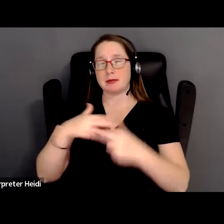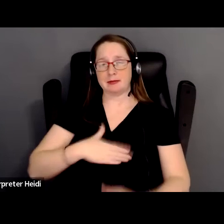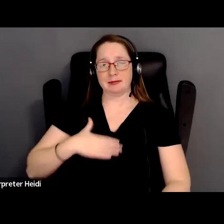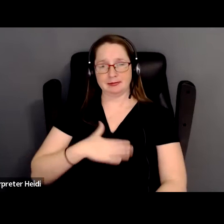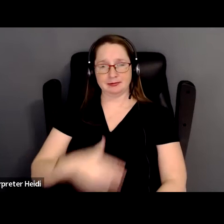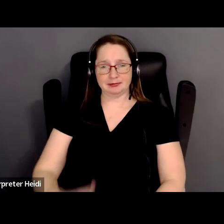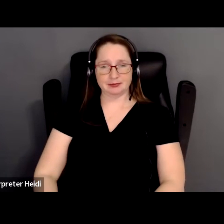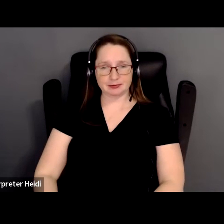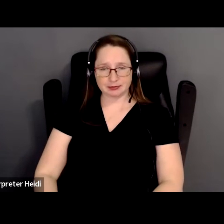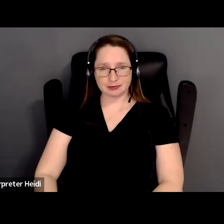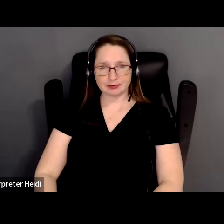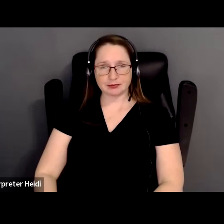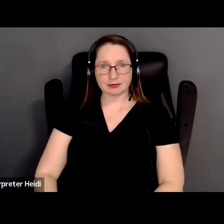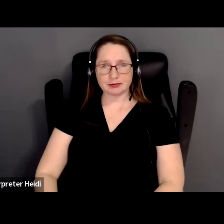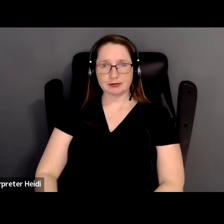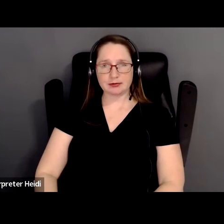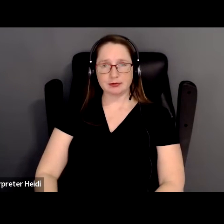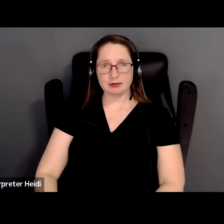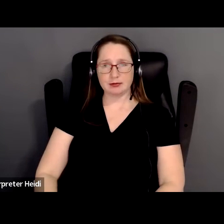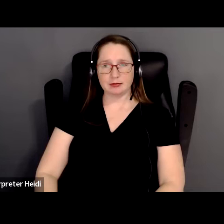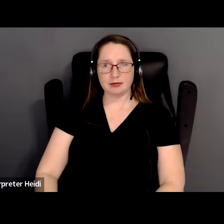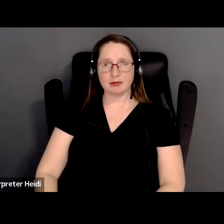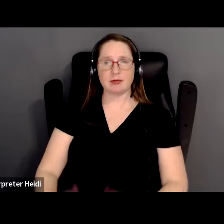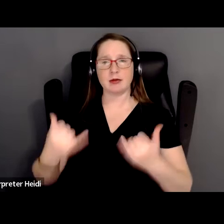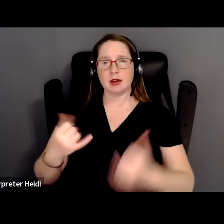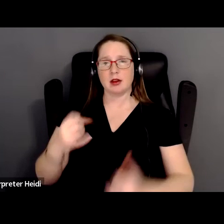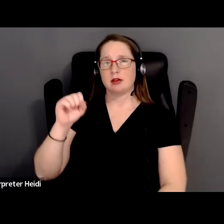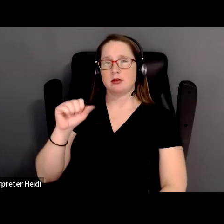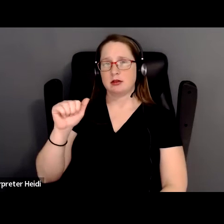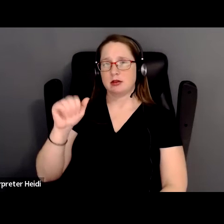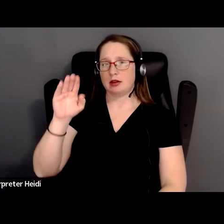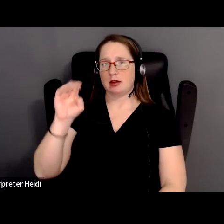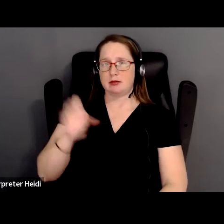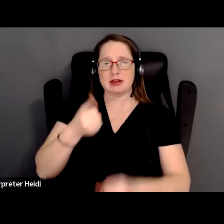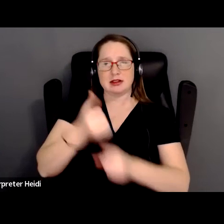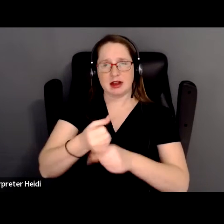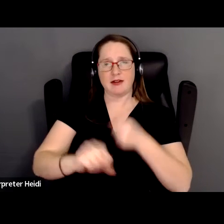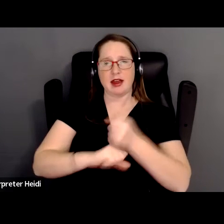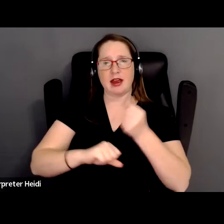So save selfavic, is becoming empowered, and the S.